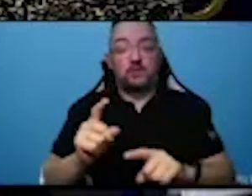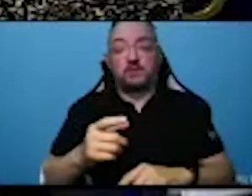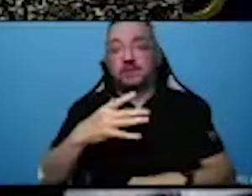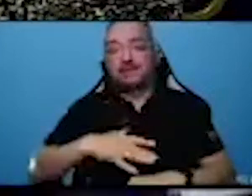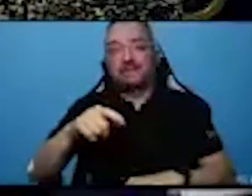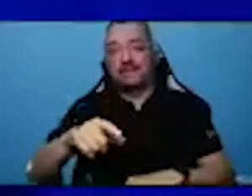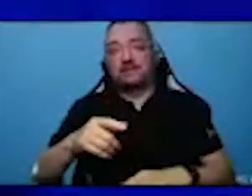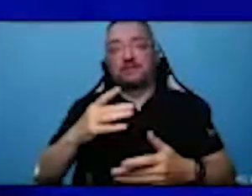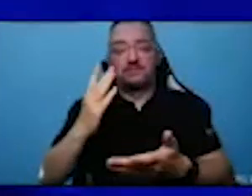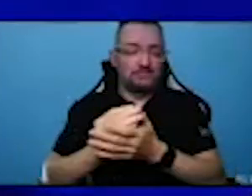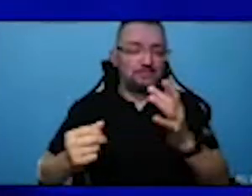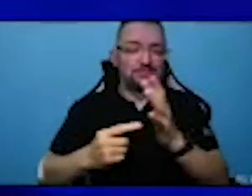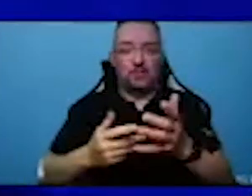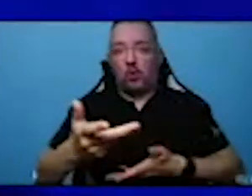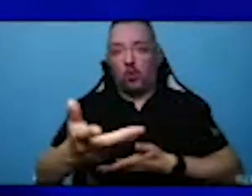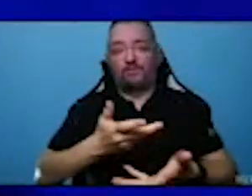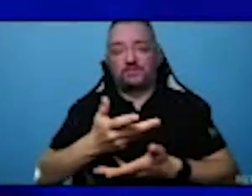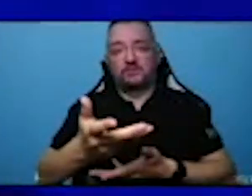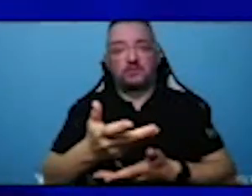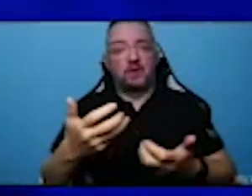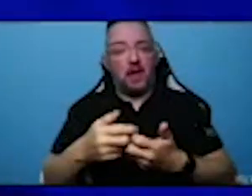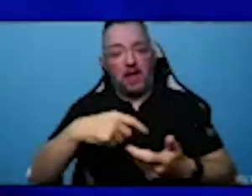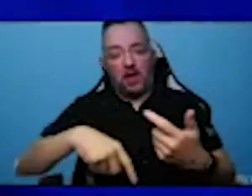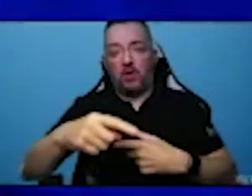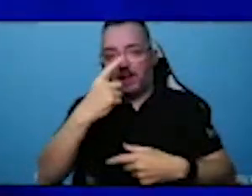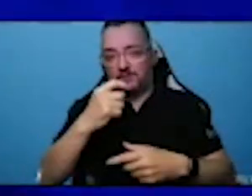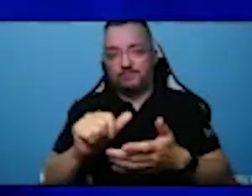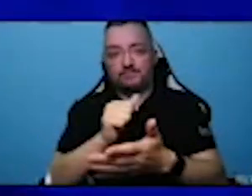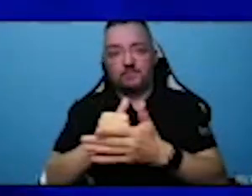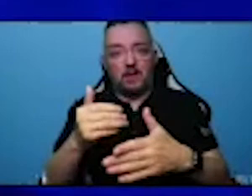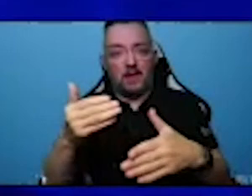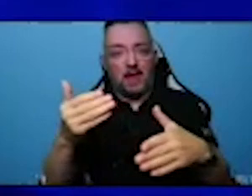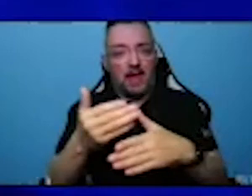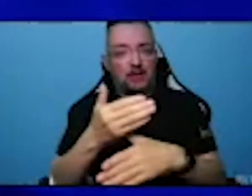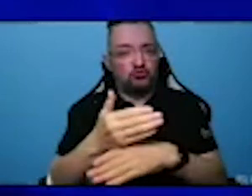going to action these things. I think it's very welcomed the words that John Swinney has said, but now we need to